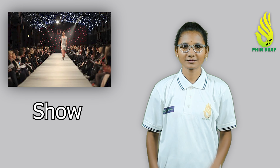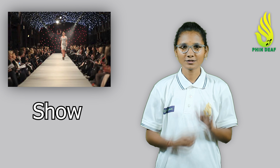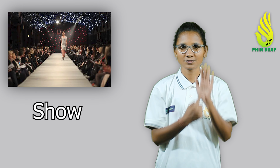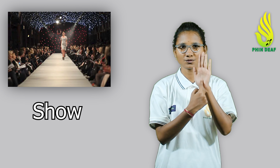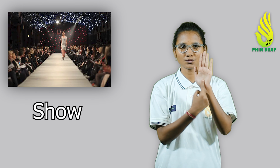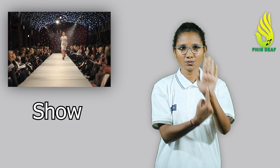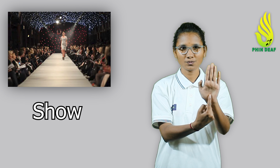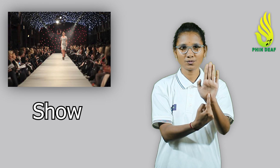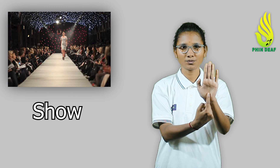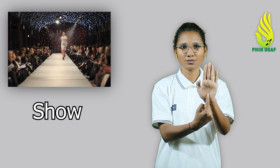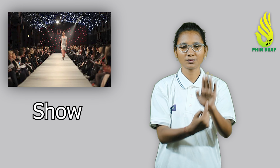Show